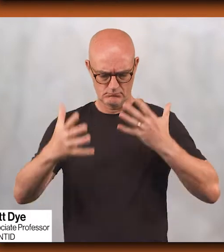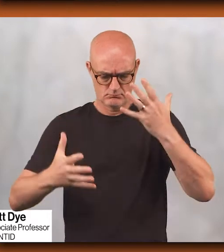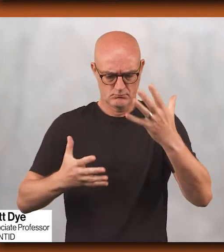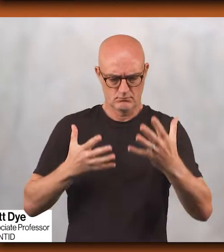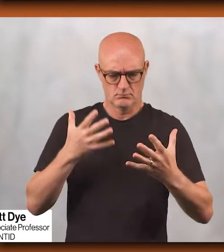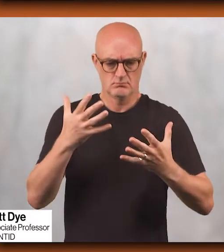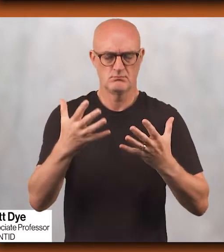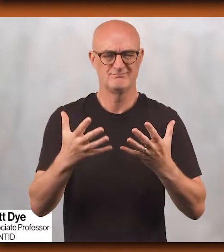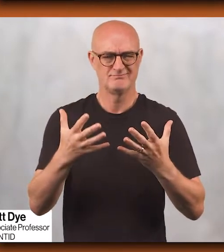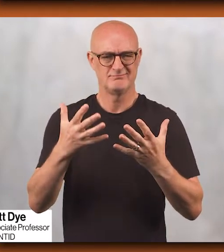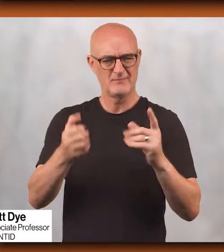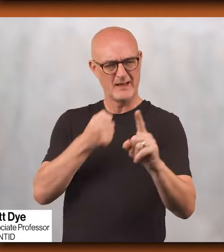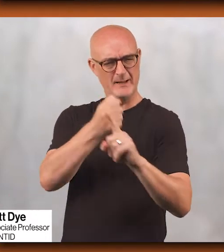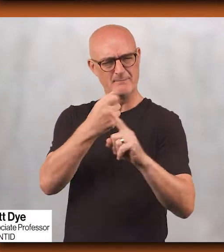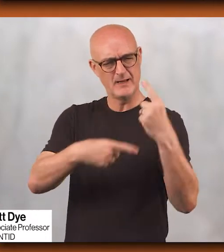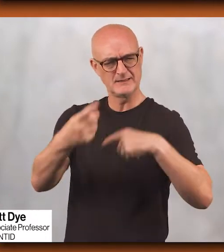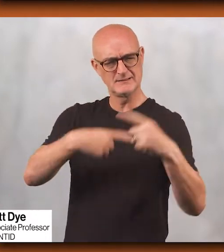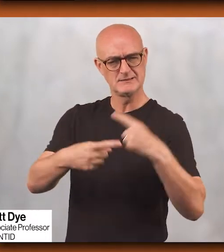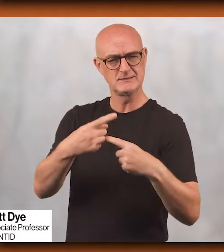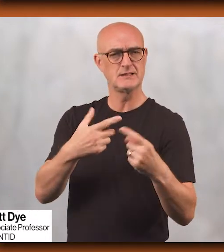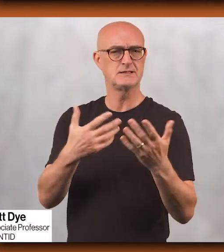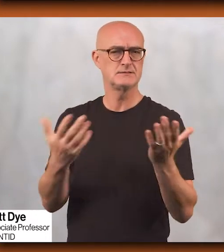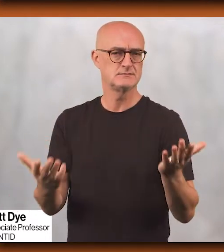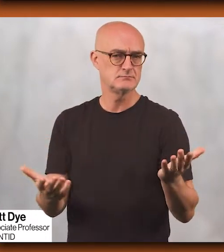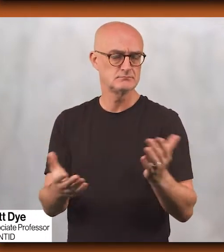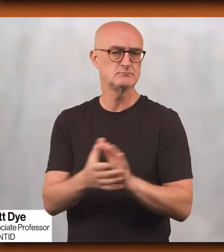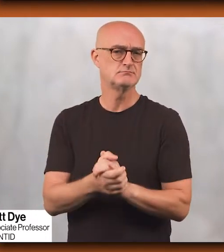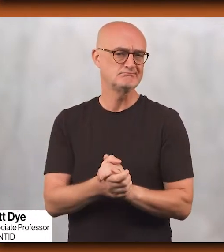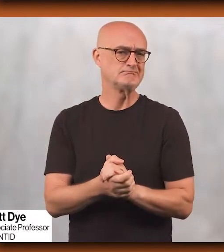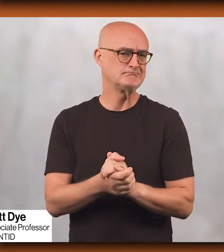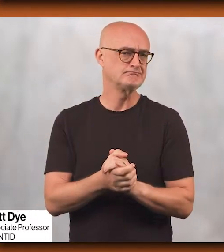were done on a mature language, namely American Sign Language--